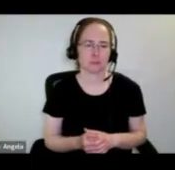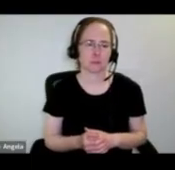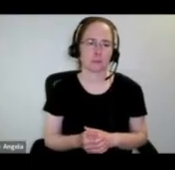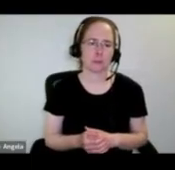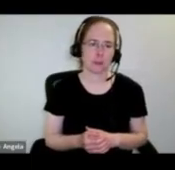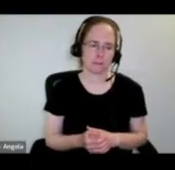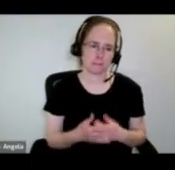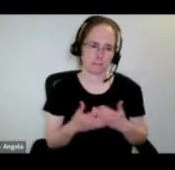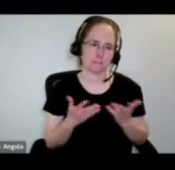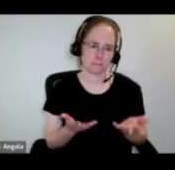David Watkins: Next slide.